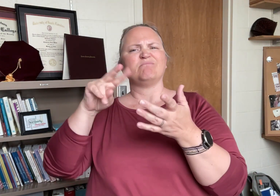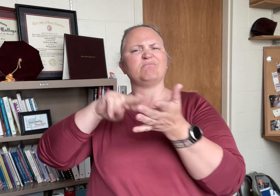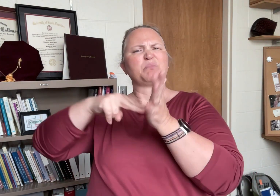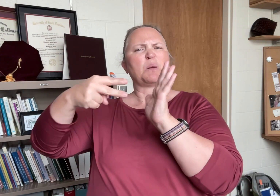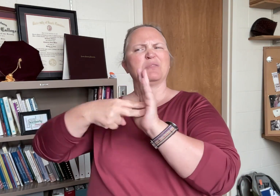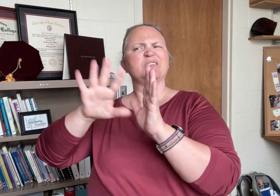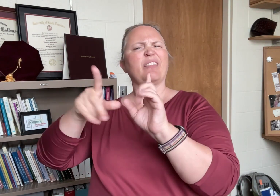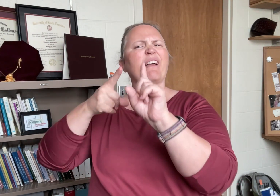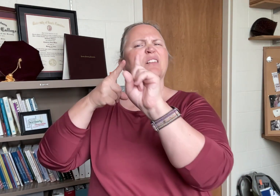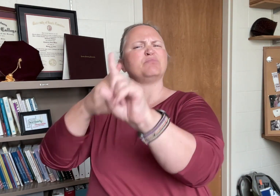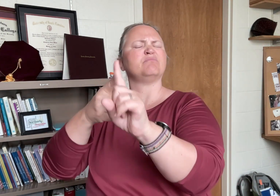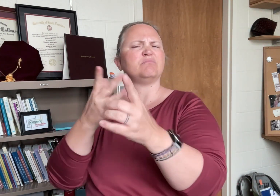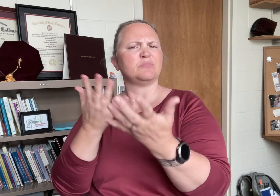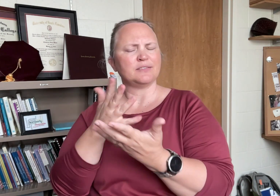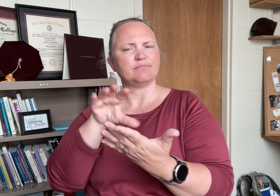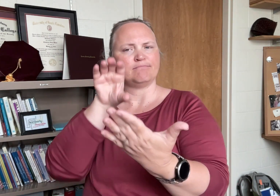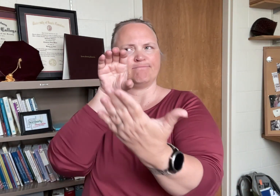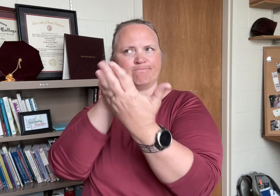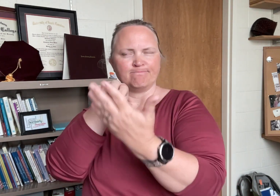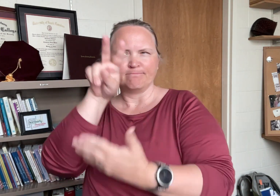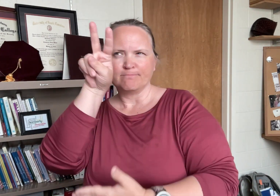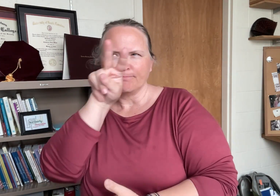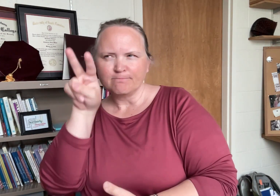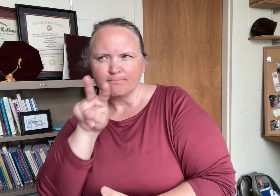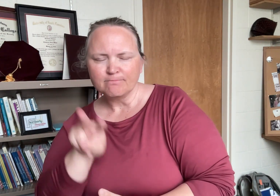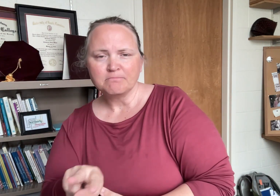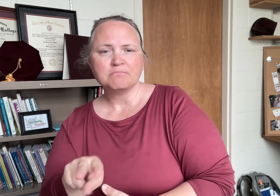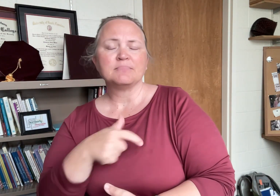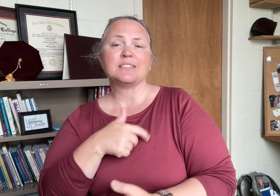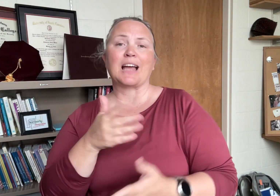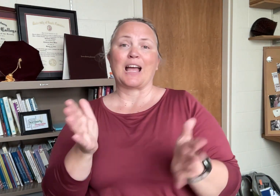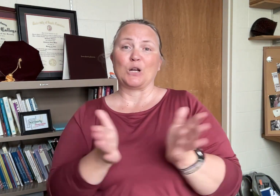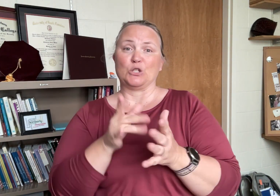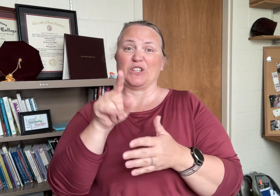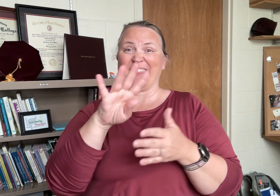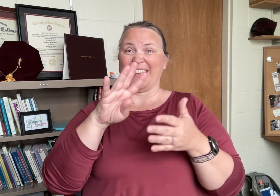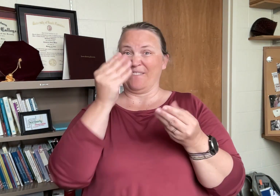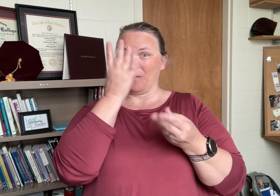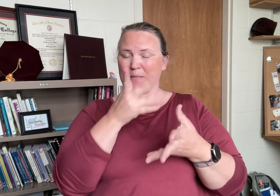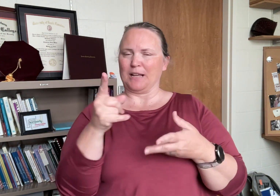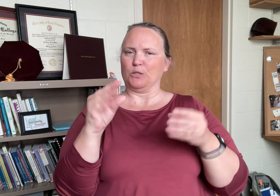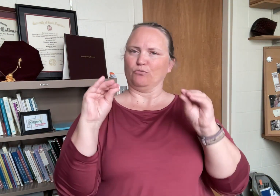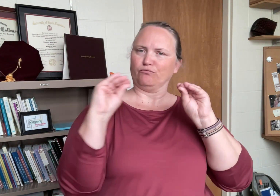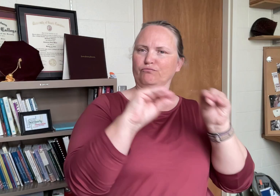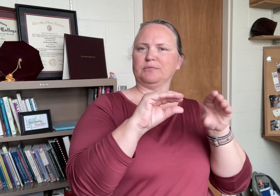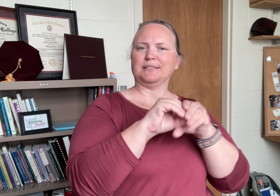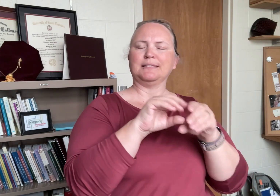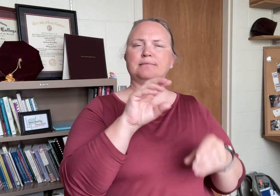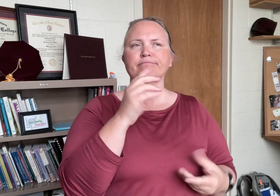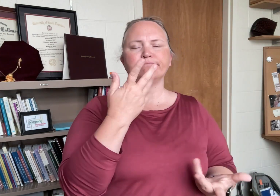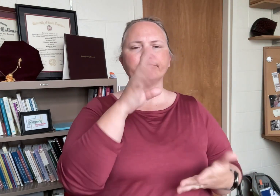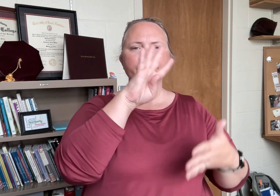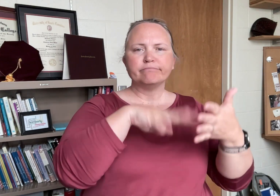their scope and their aims, the mission or purpose of that journal. So take a look at that information.